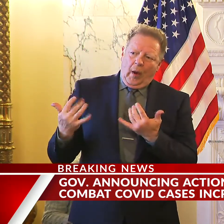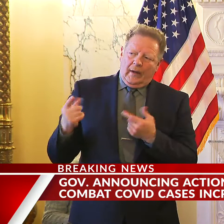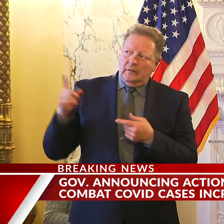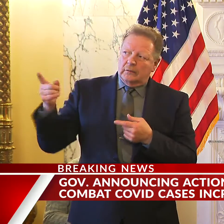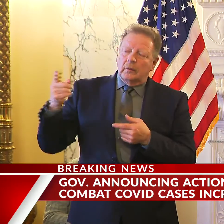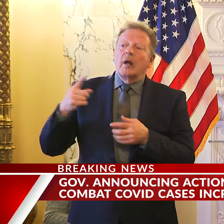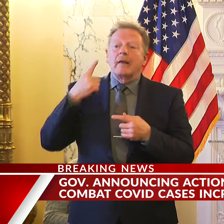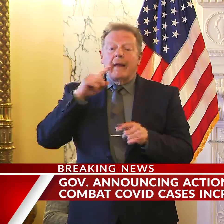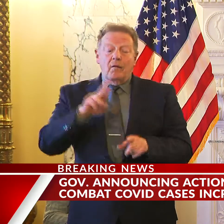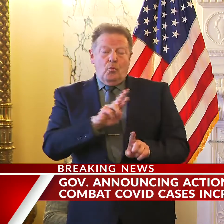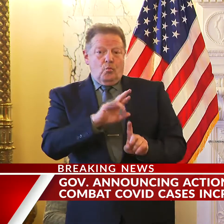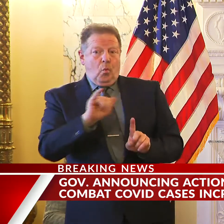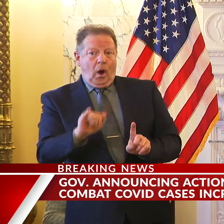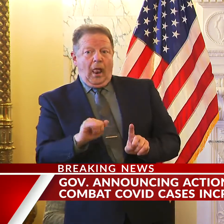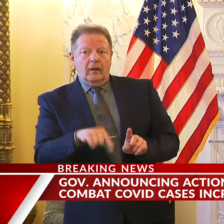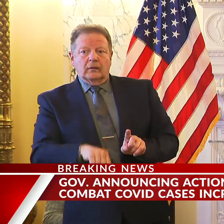FEDERAL PARTNERS REGARDING RECOMMENDATION FOR REQUIRING